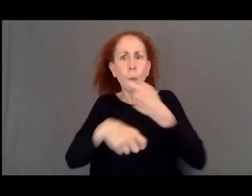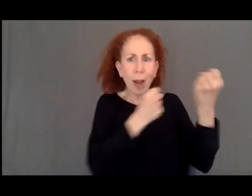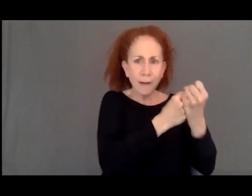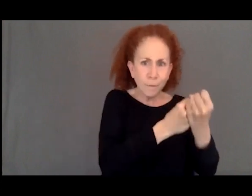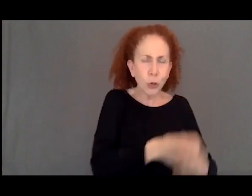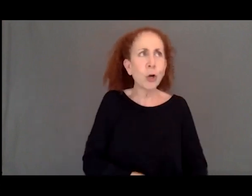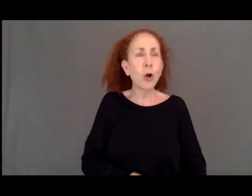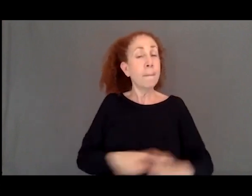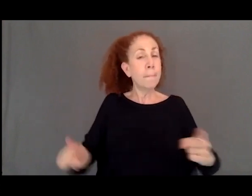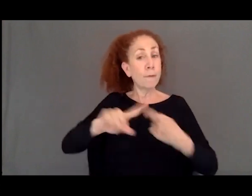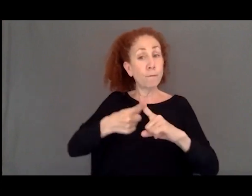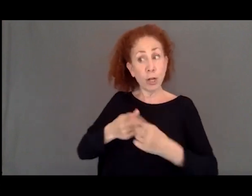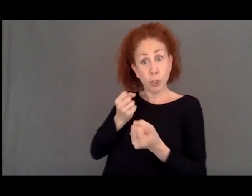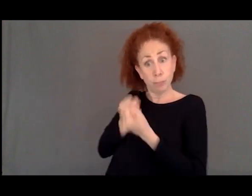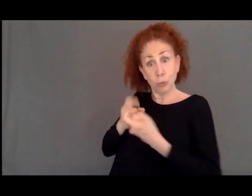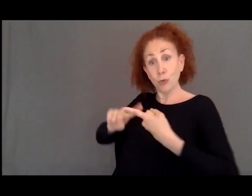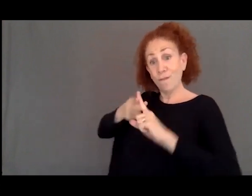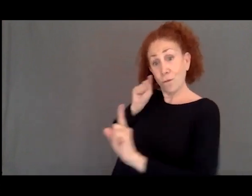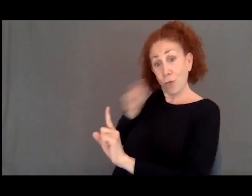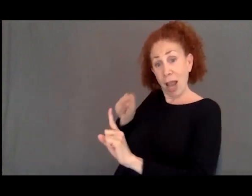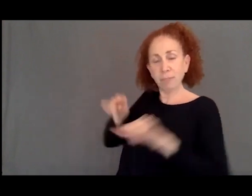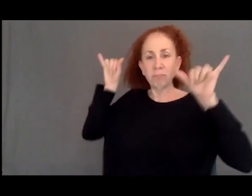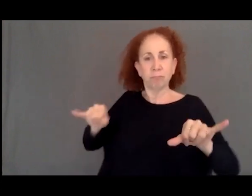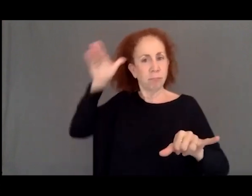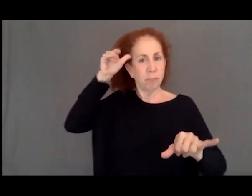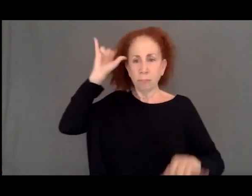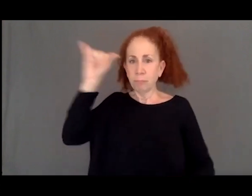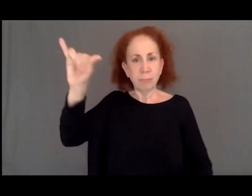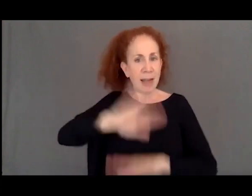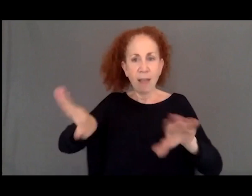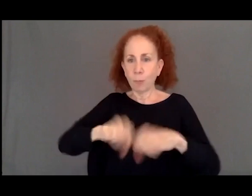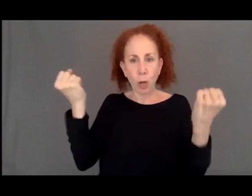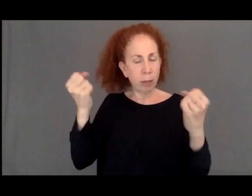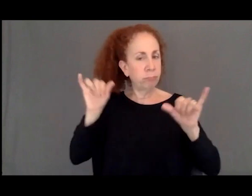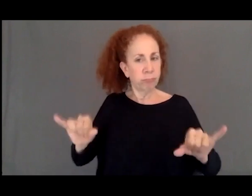But his fidelity to the bonds of friendship seem inviolable, sacrosanct.